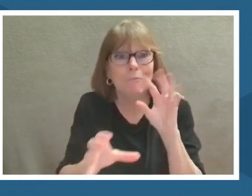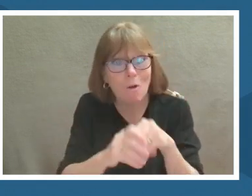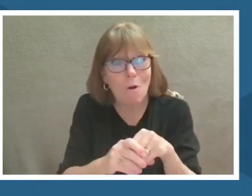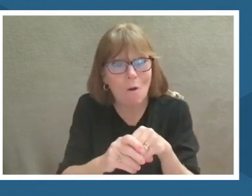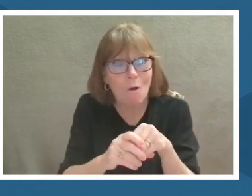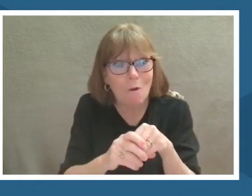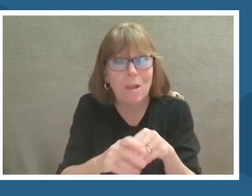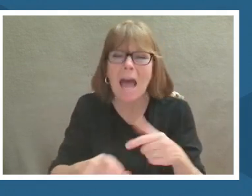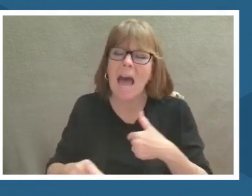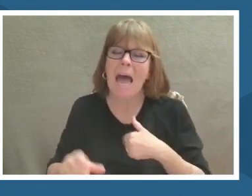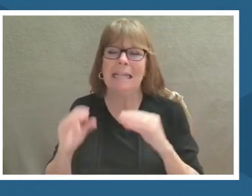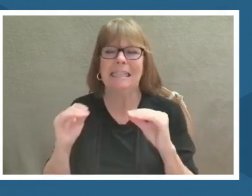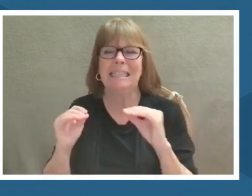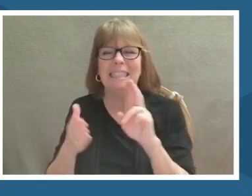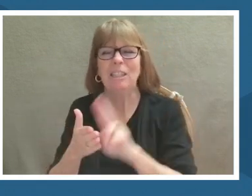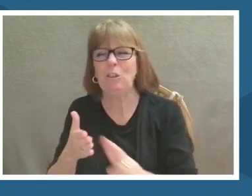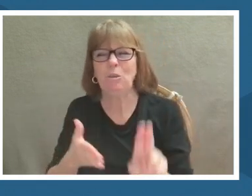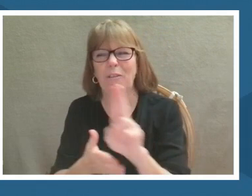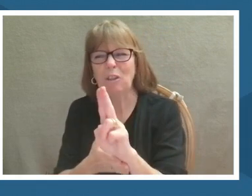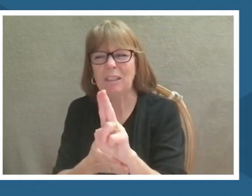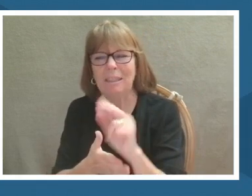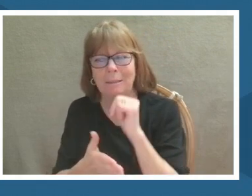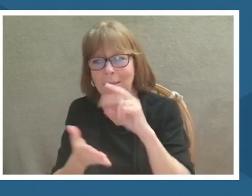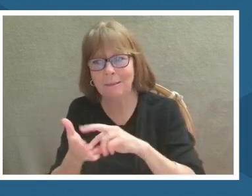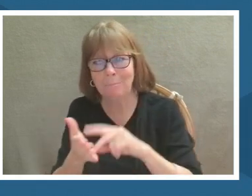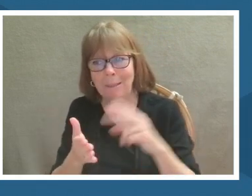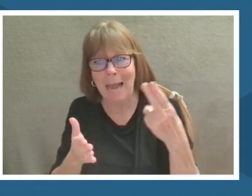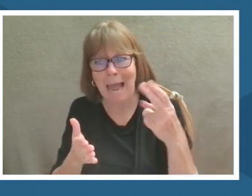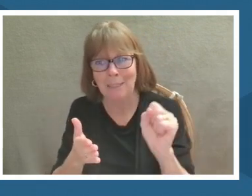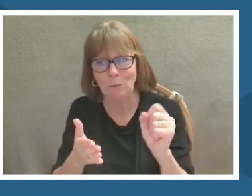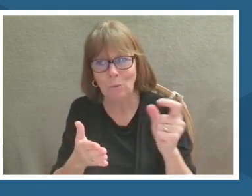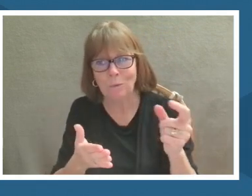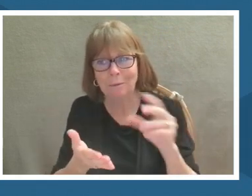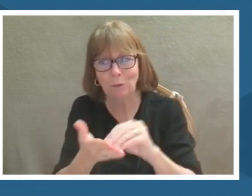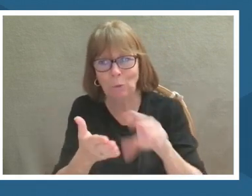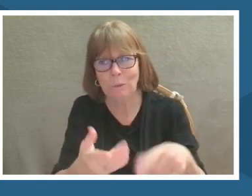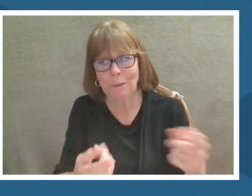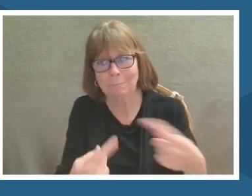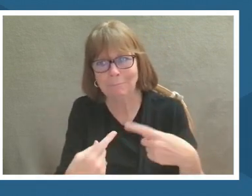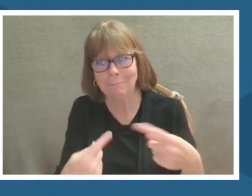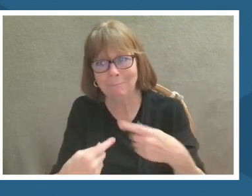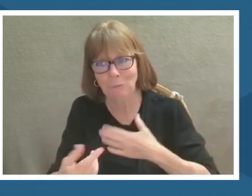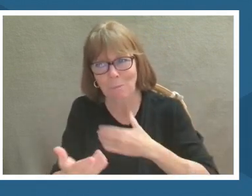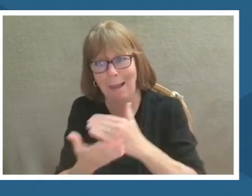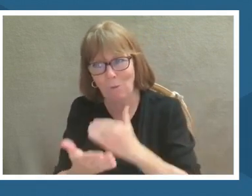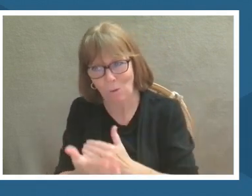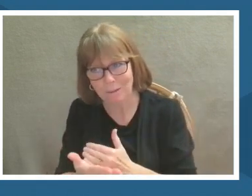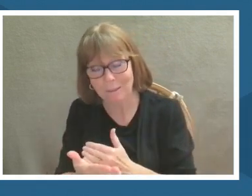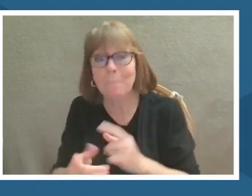and that's not necessarily the case in all courses but i would just say that